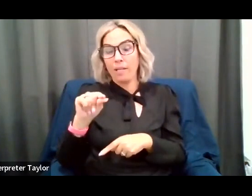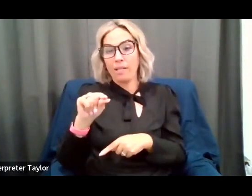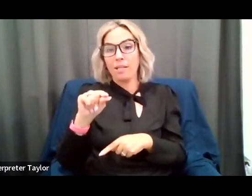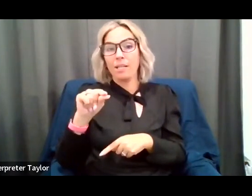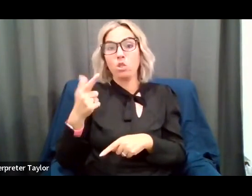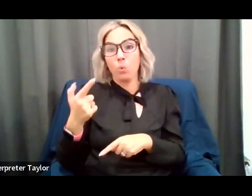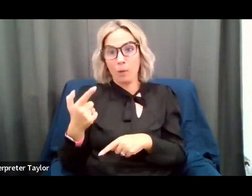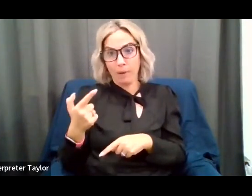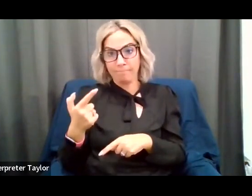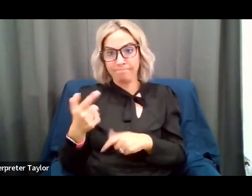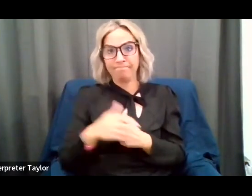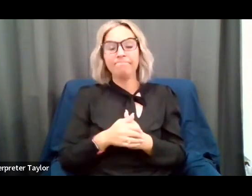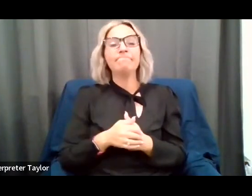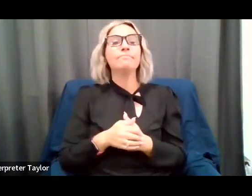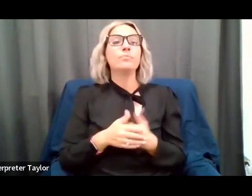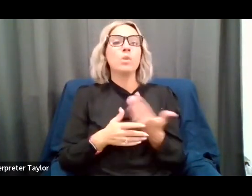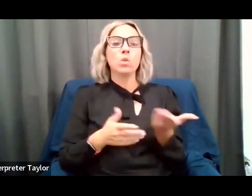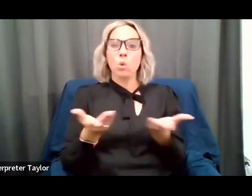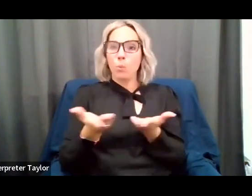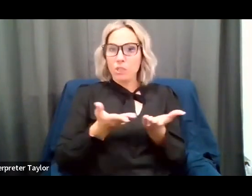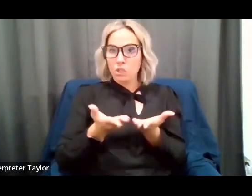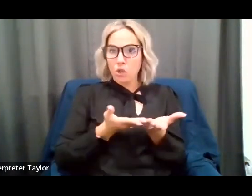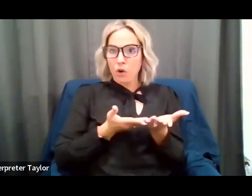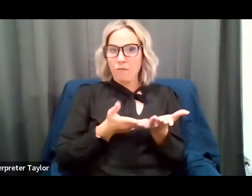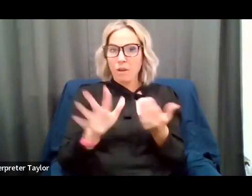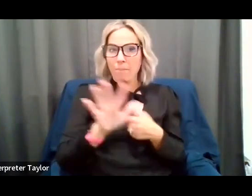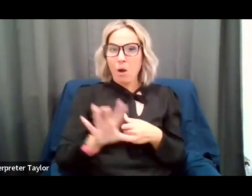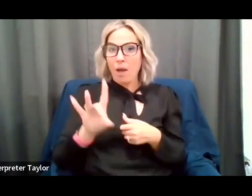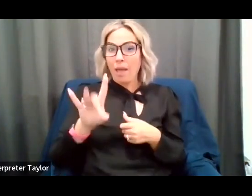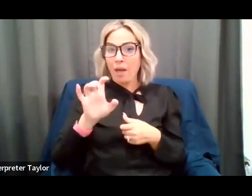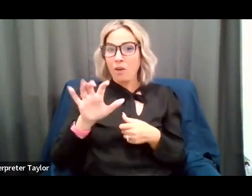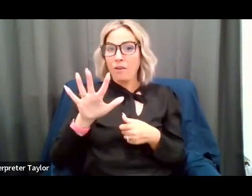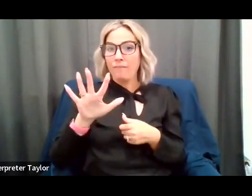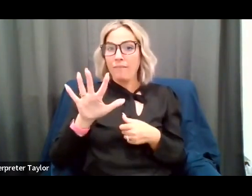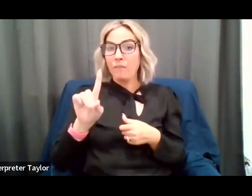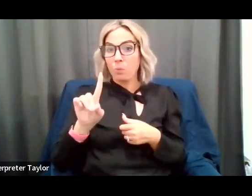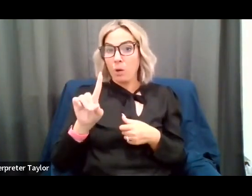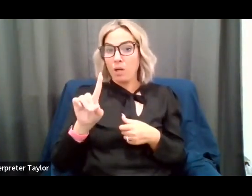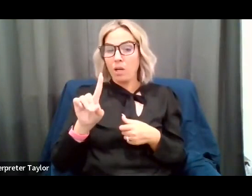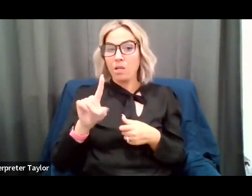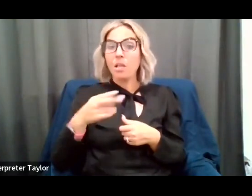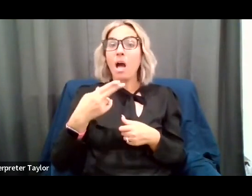And so we served, um, about 851 high-school seniors